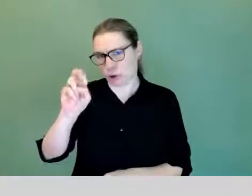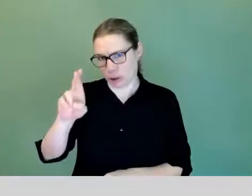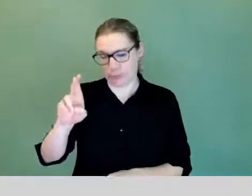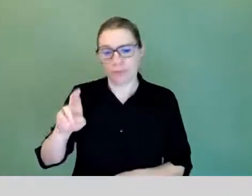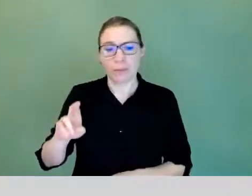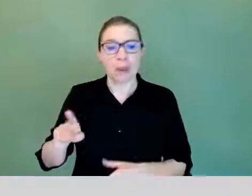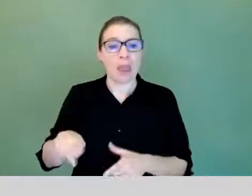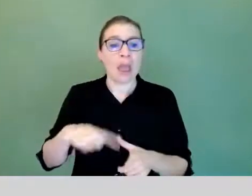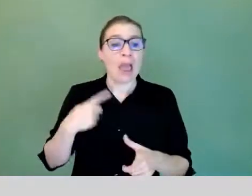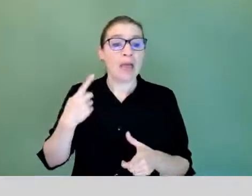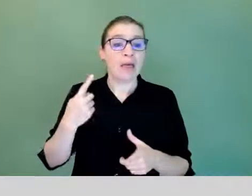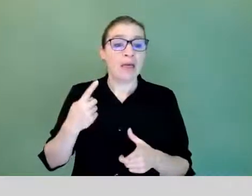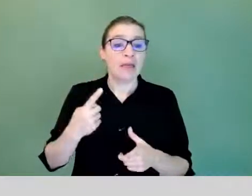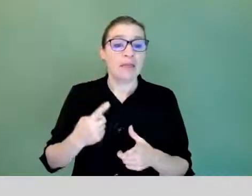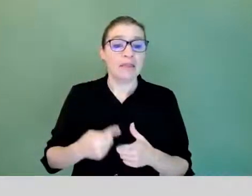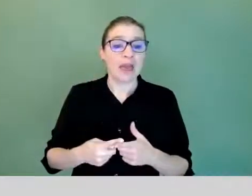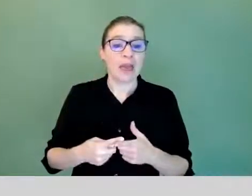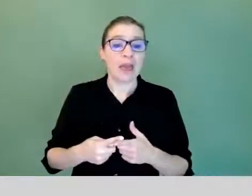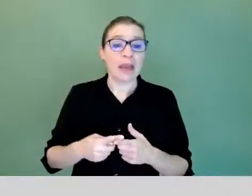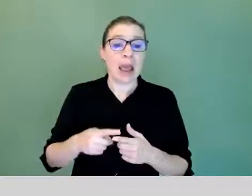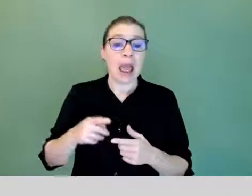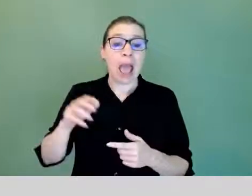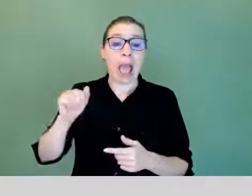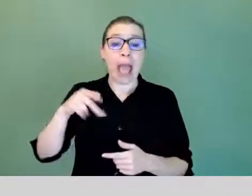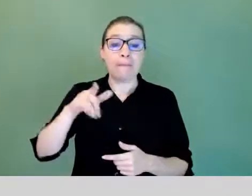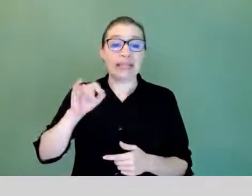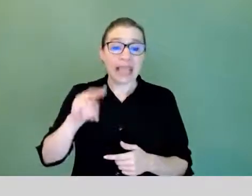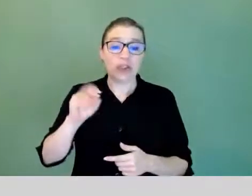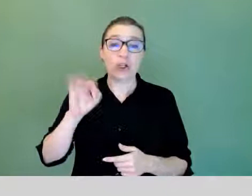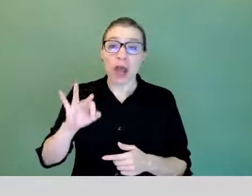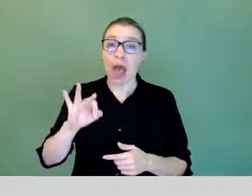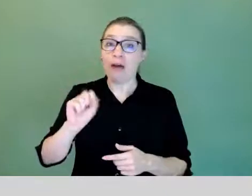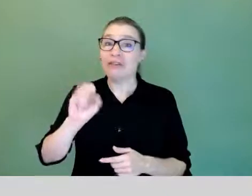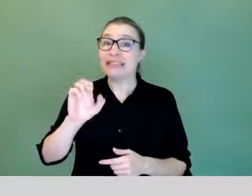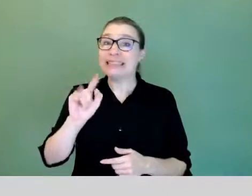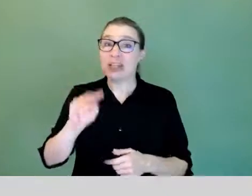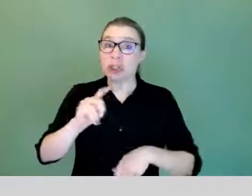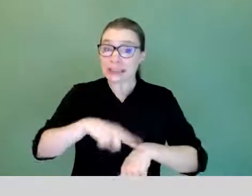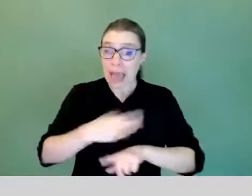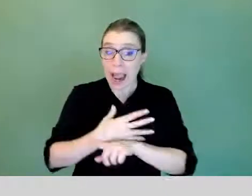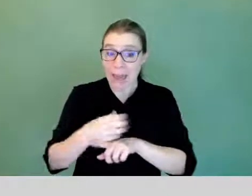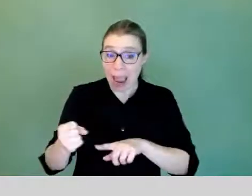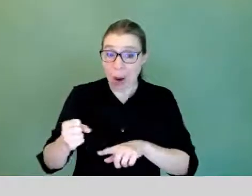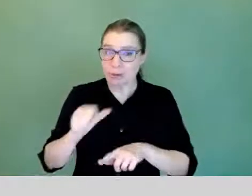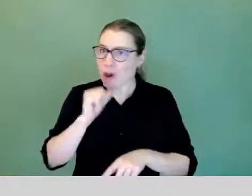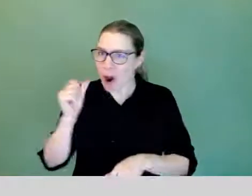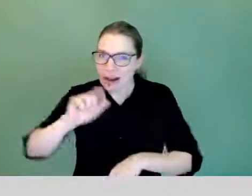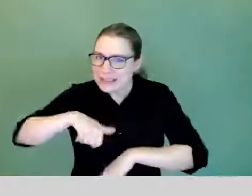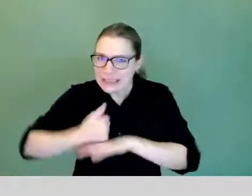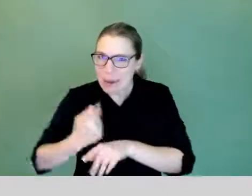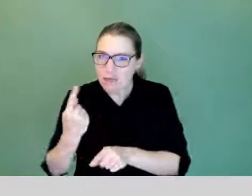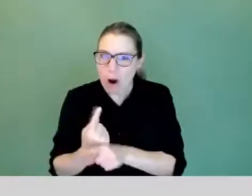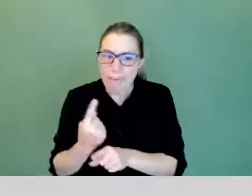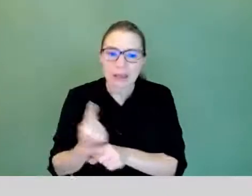Then application system timeouts aren't set properly, say for example, that has to be some inactivity duration.